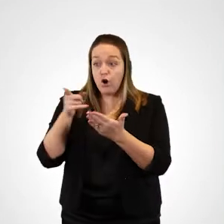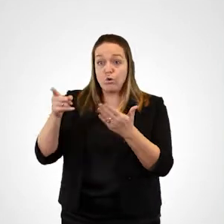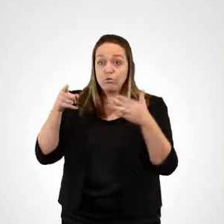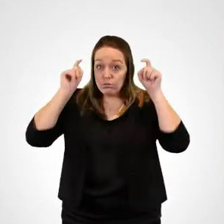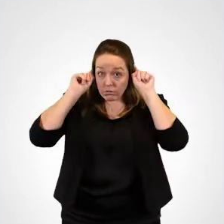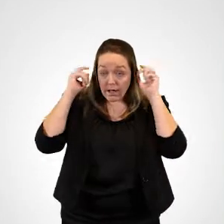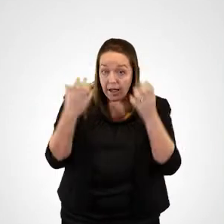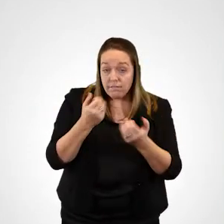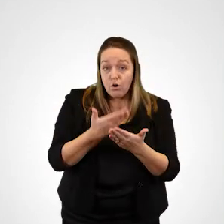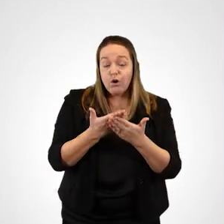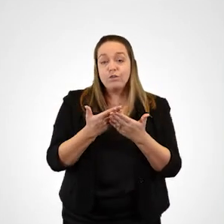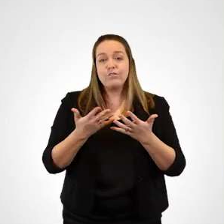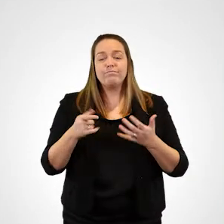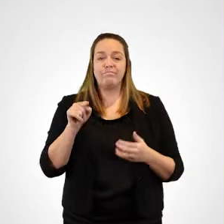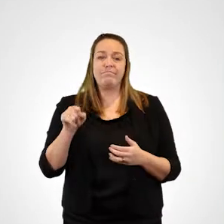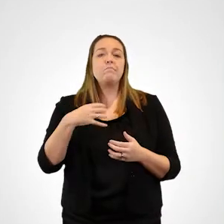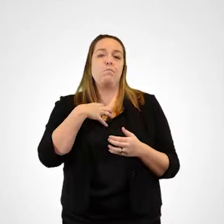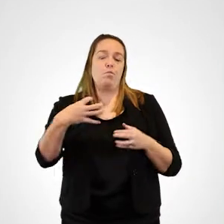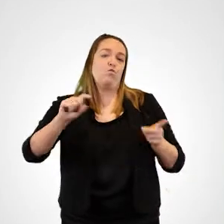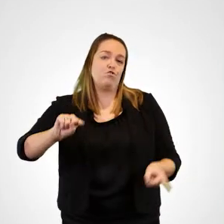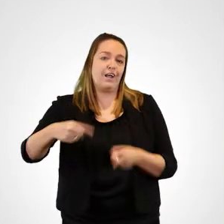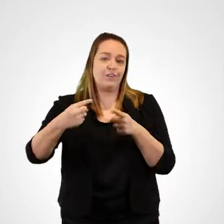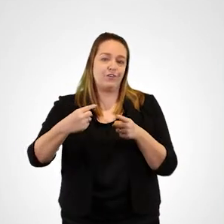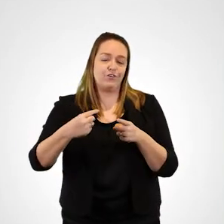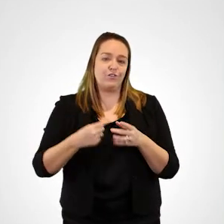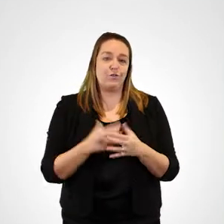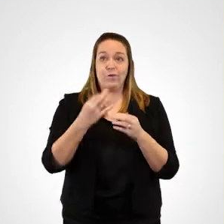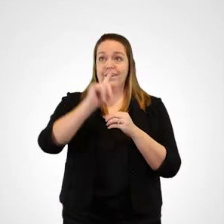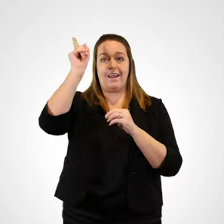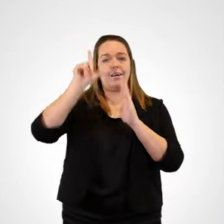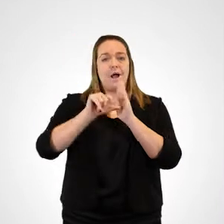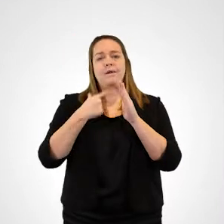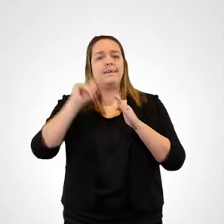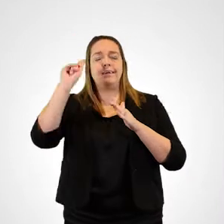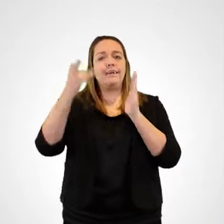and that has become ever more challenging in this era of fast-paced technology.